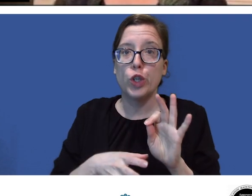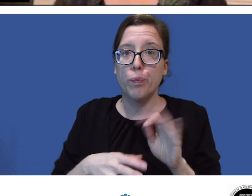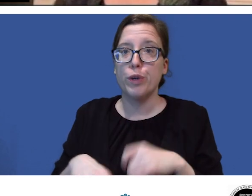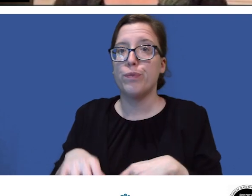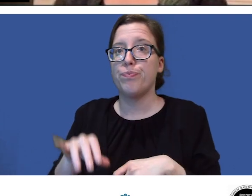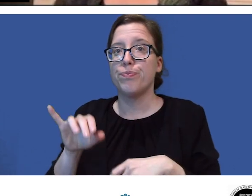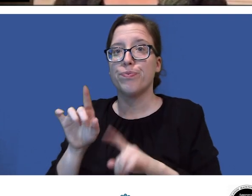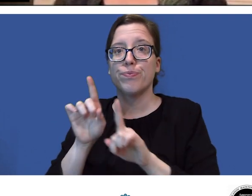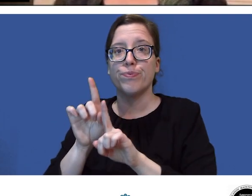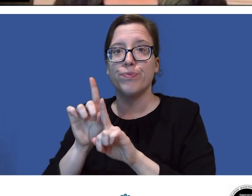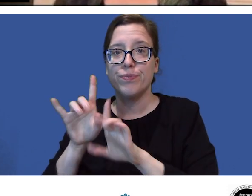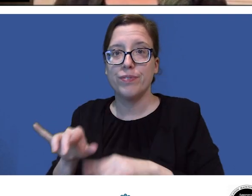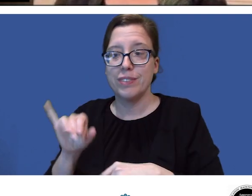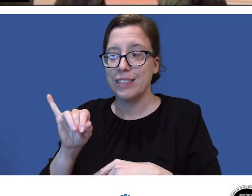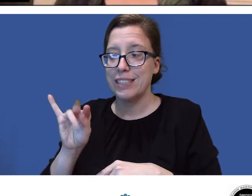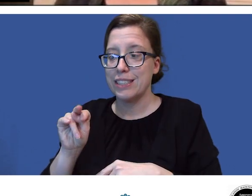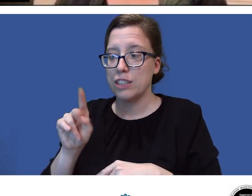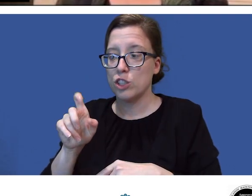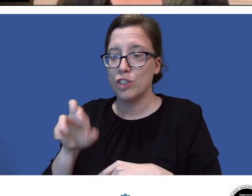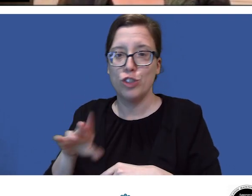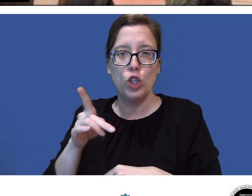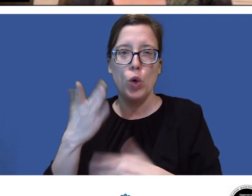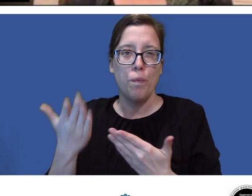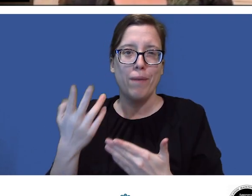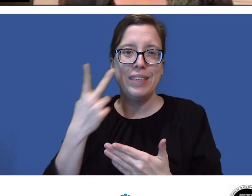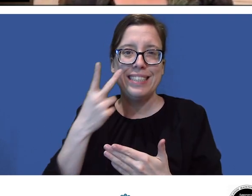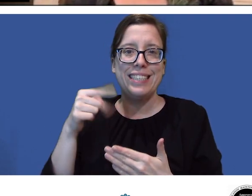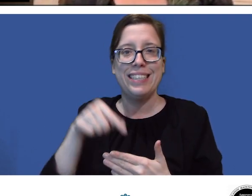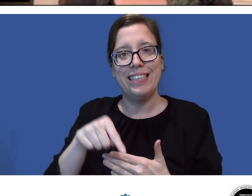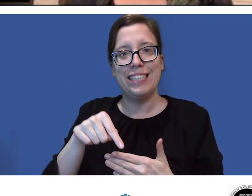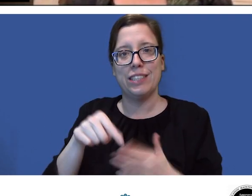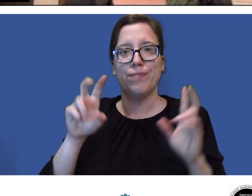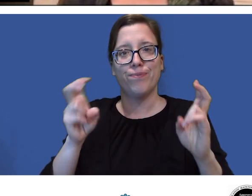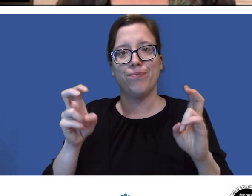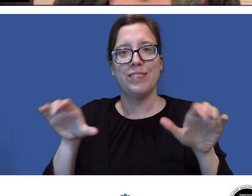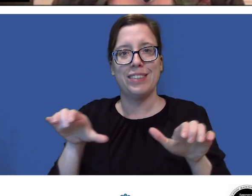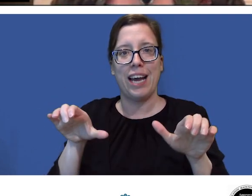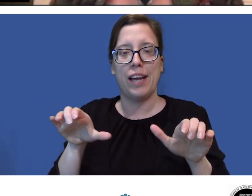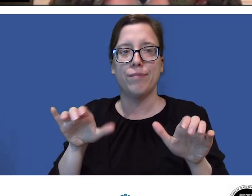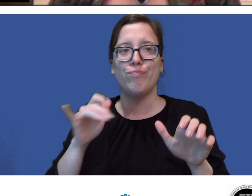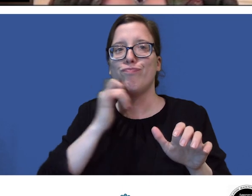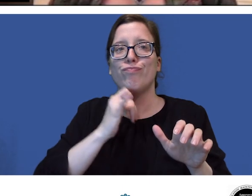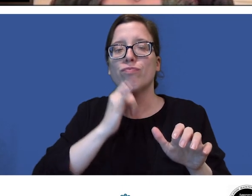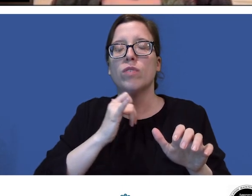if you work as Interpreters or Interveners, you've probably seen this done incorrectly.